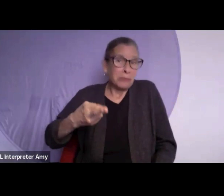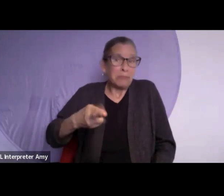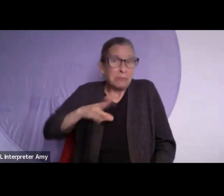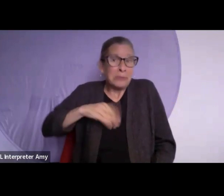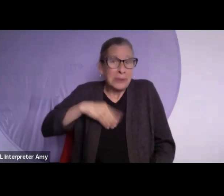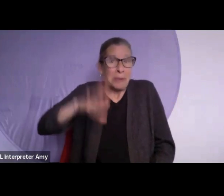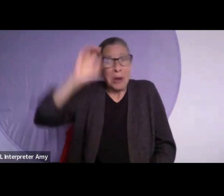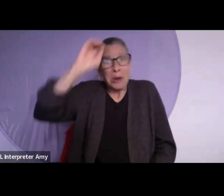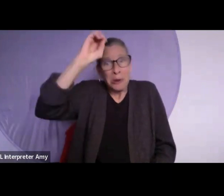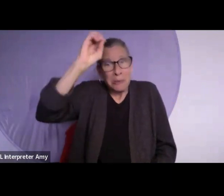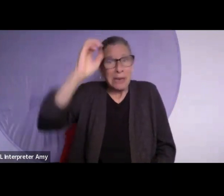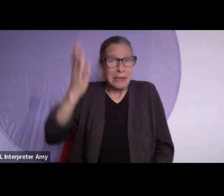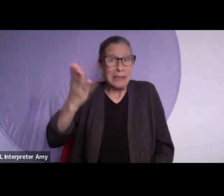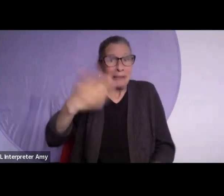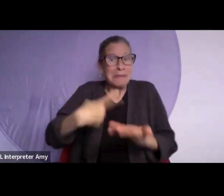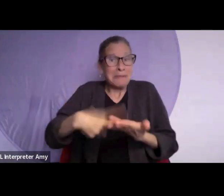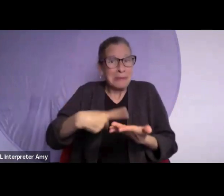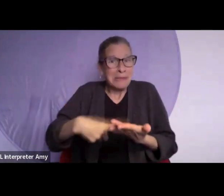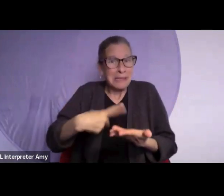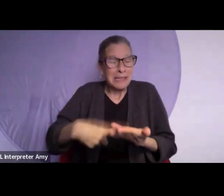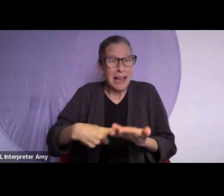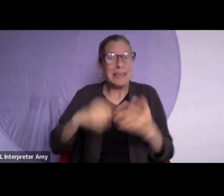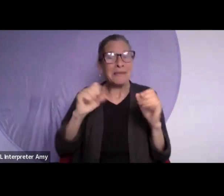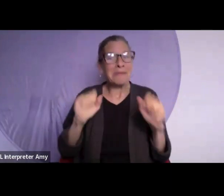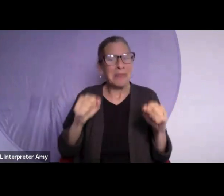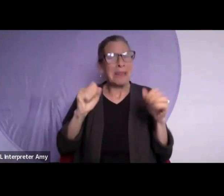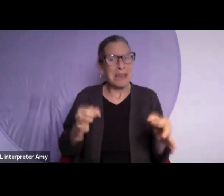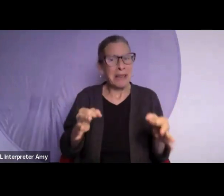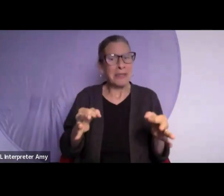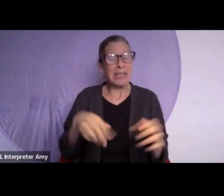and definitely do can do that as well. Also during the film, I